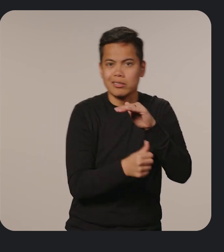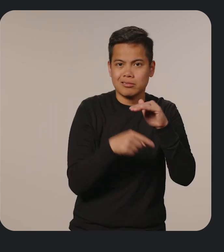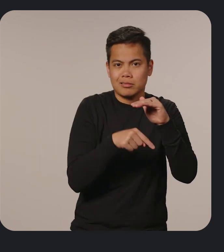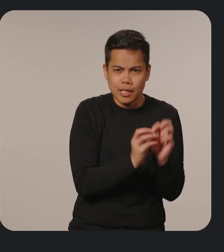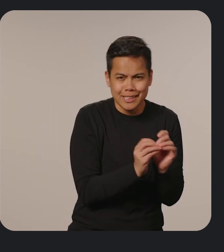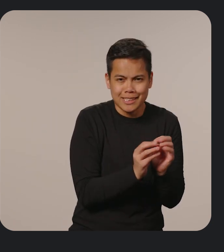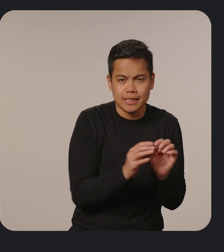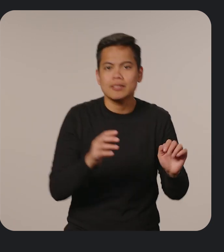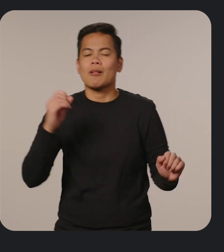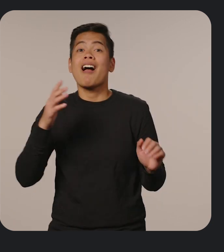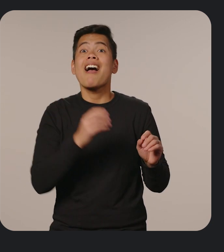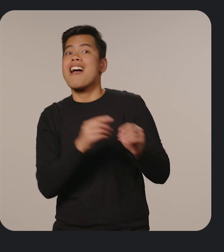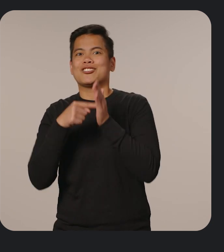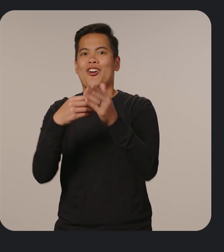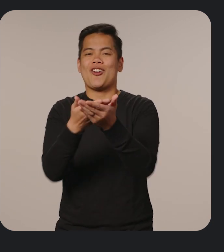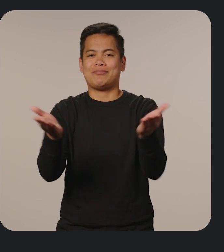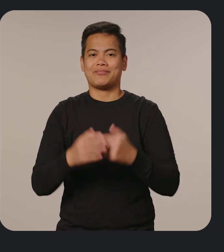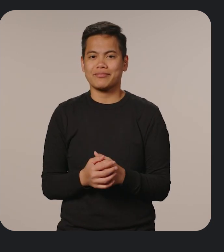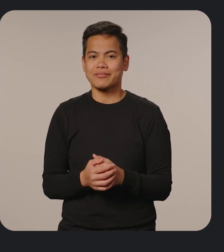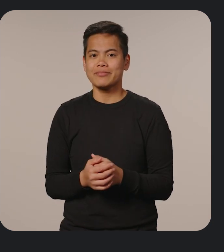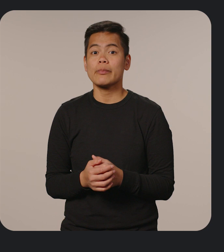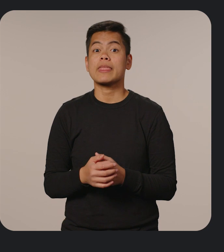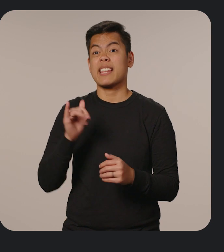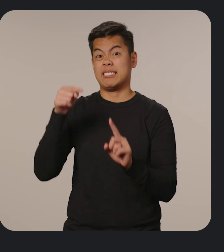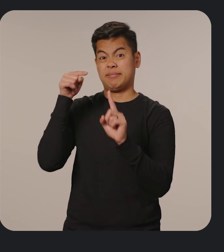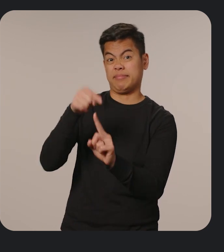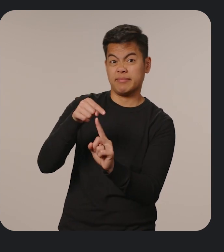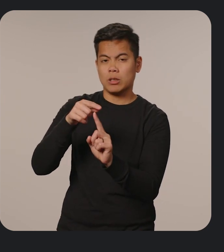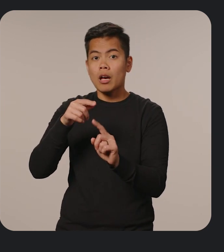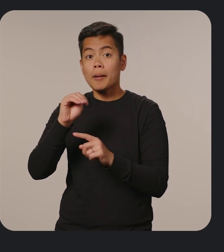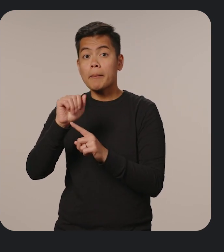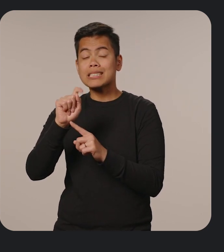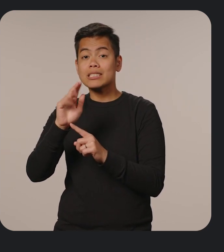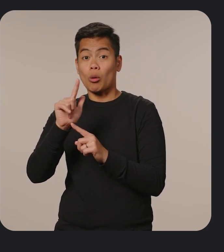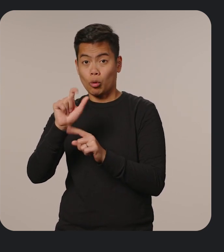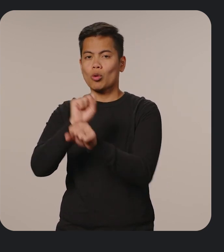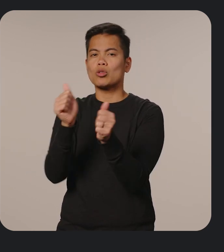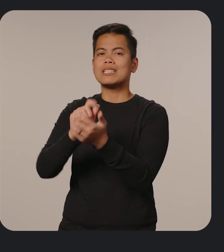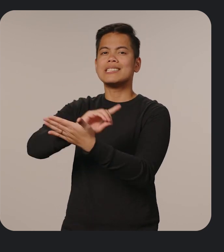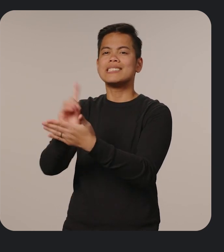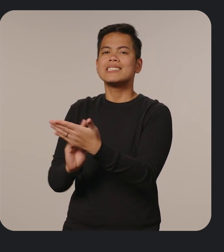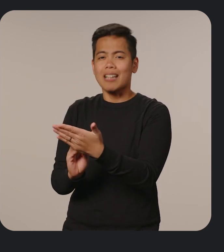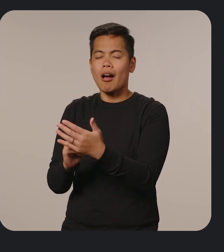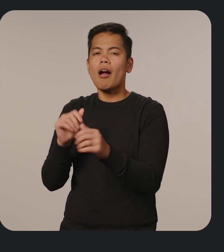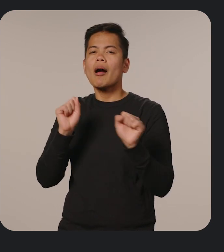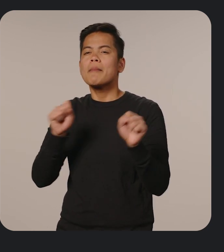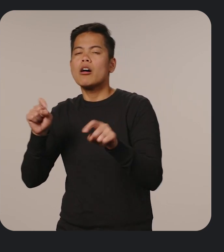able to design semantically by token and roll. Tokens are the future. They allow designers and engineers